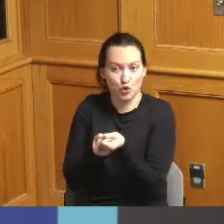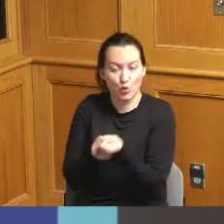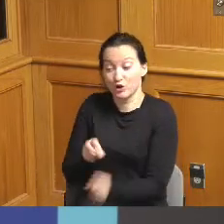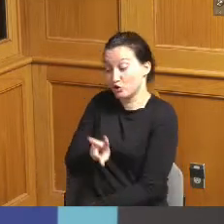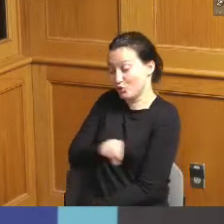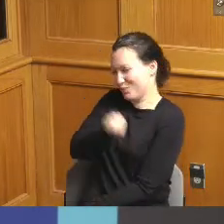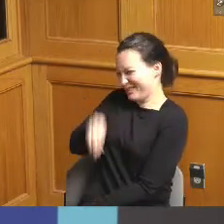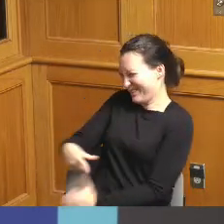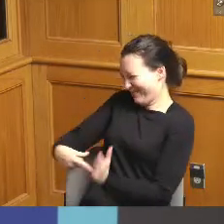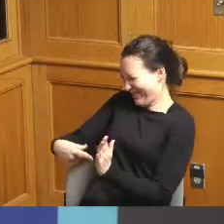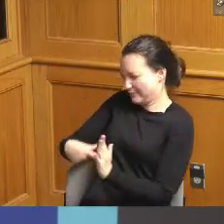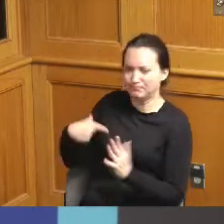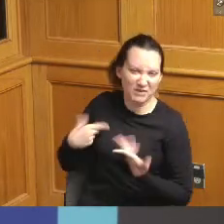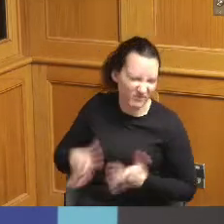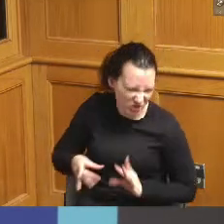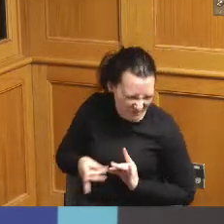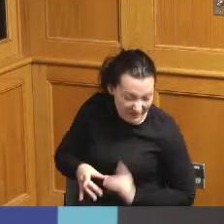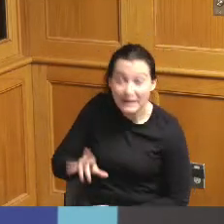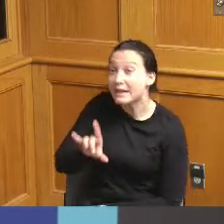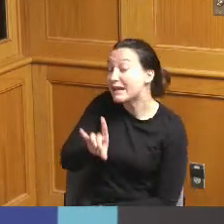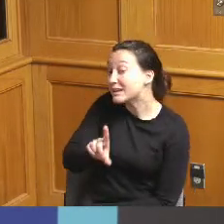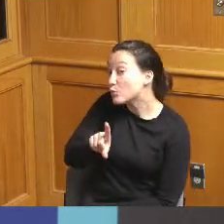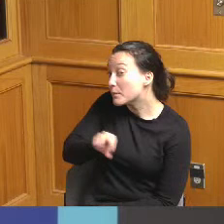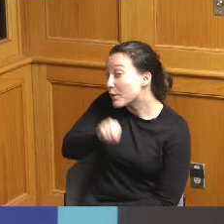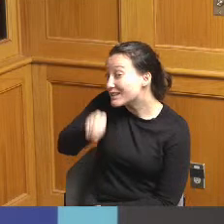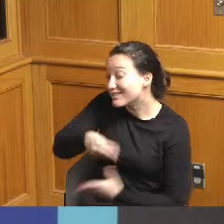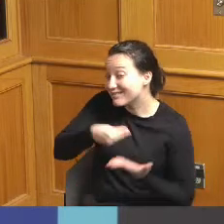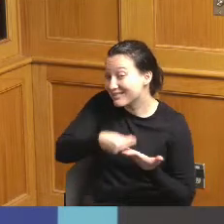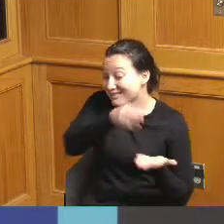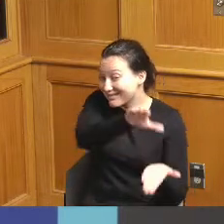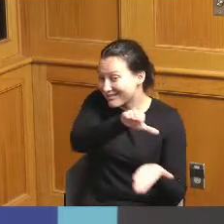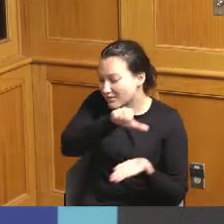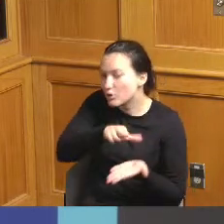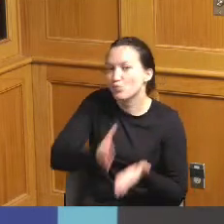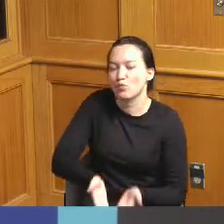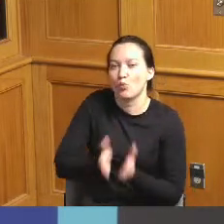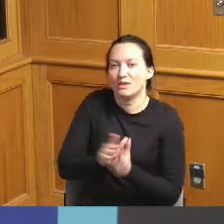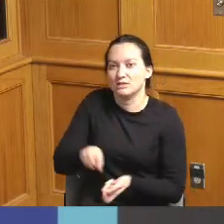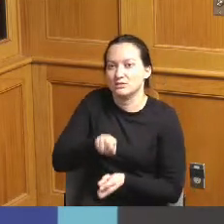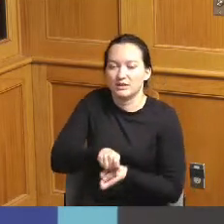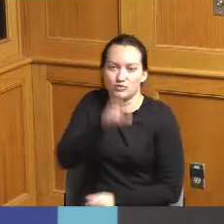fee which I mentioned earlier 81 percent of that budget is of request is for direct staff services